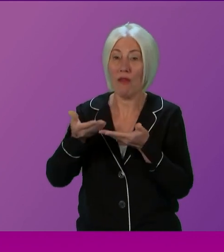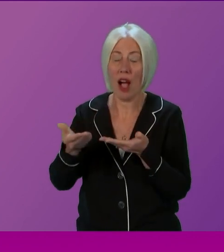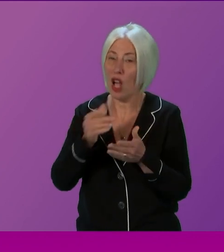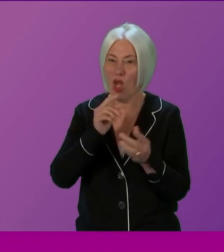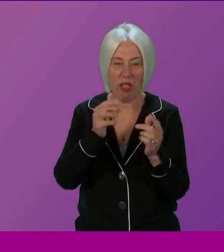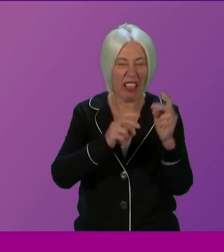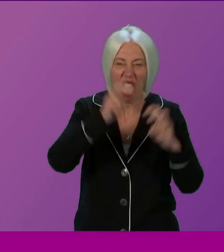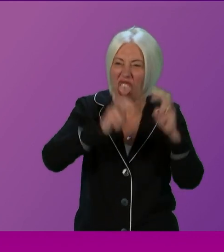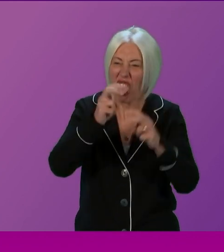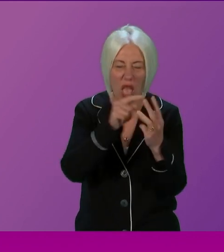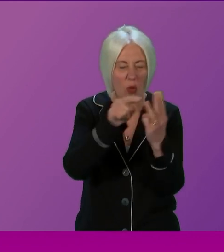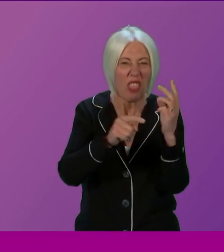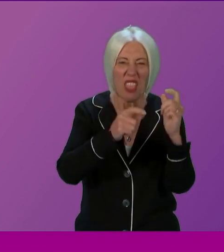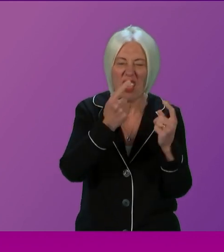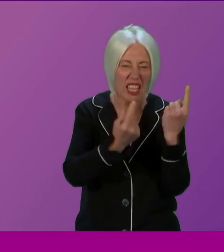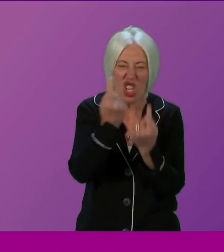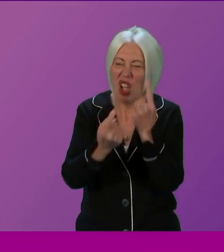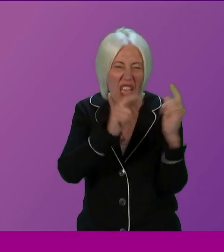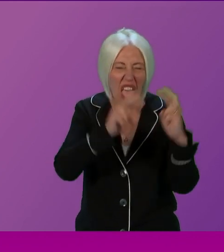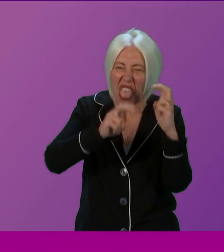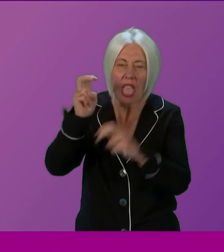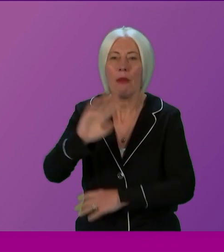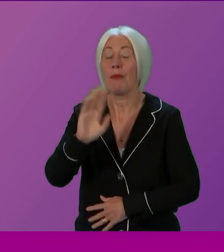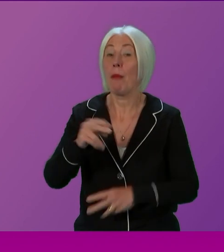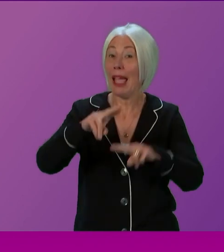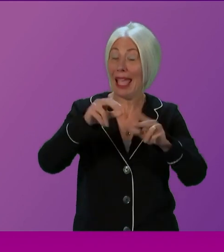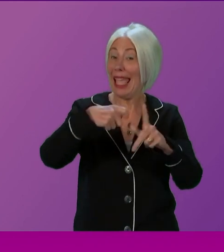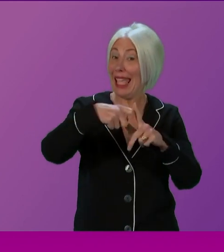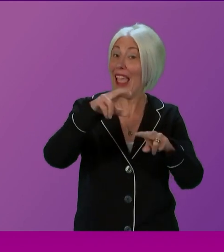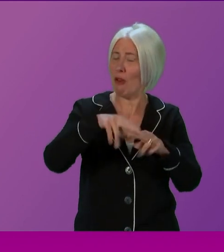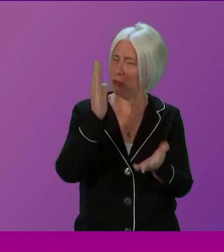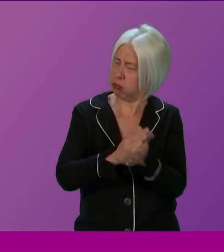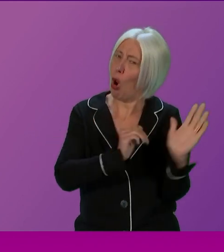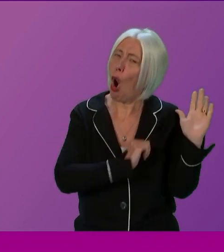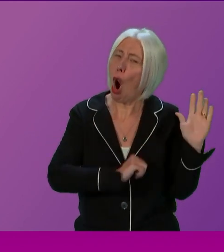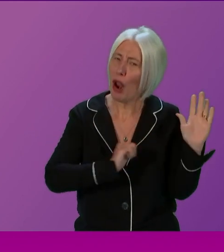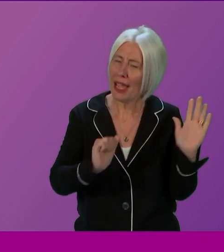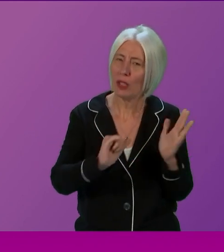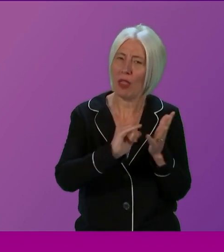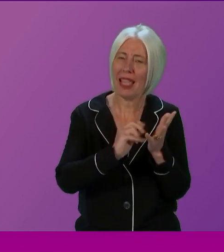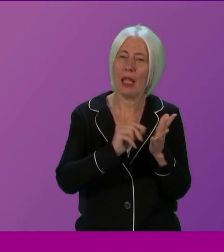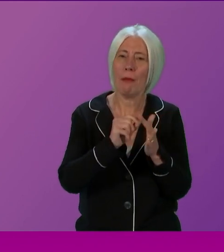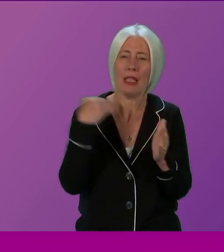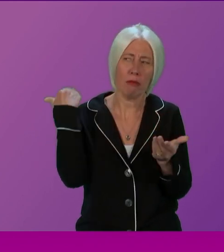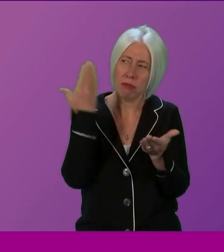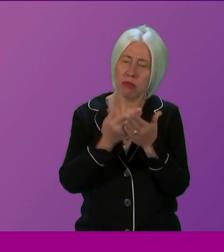However, Kate Forbes has been so honest about the SNP’s record in government that, just this